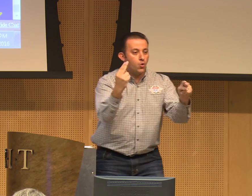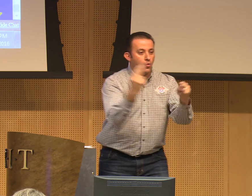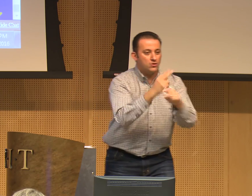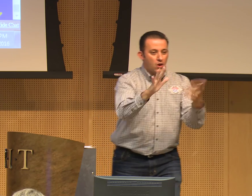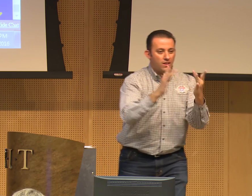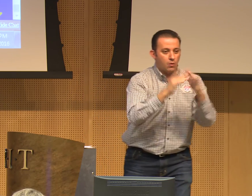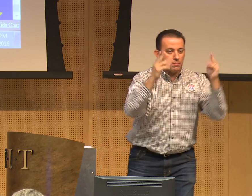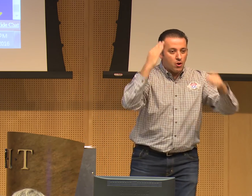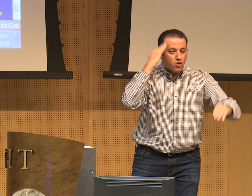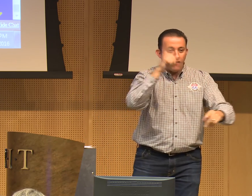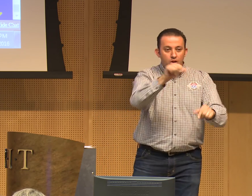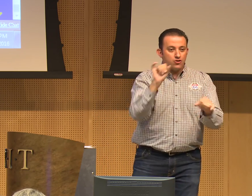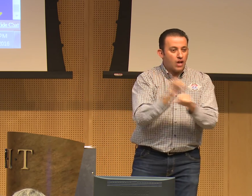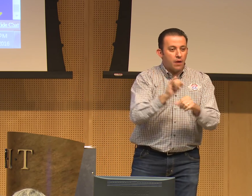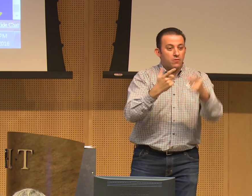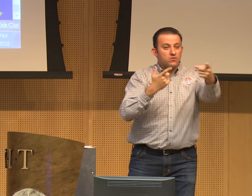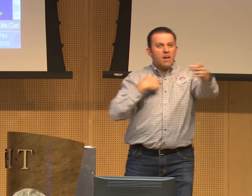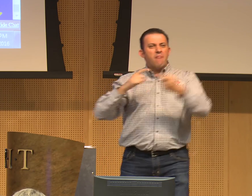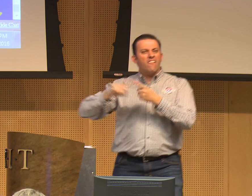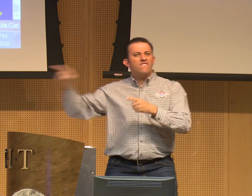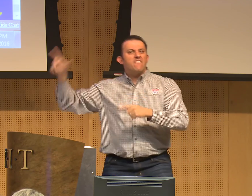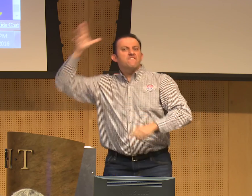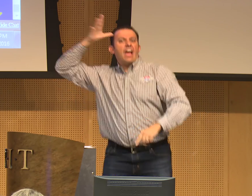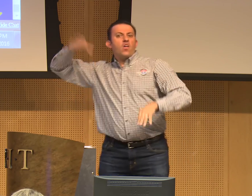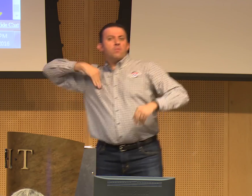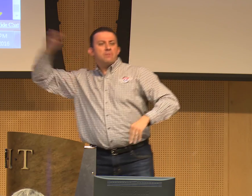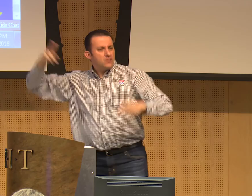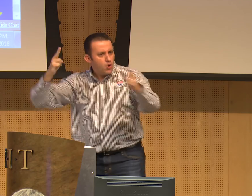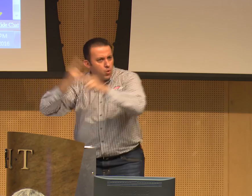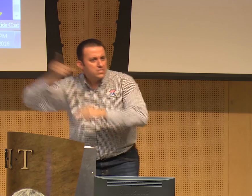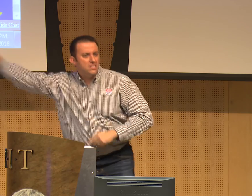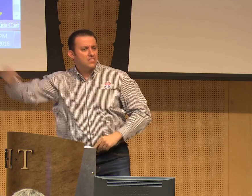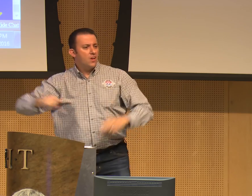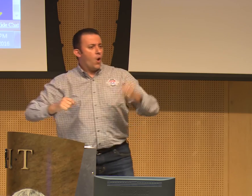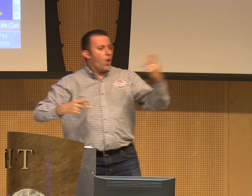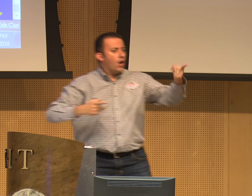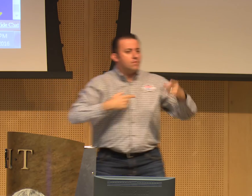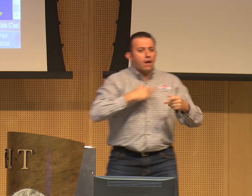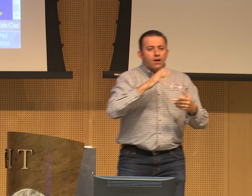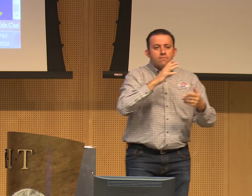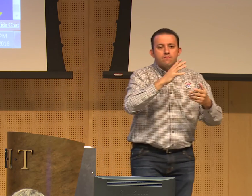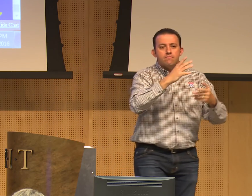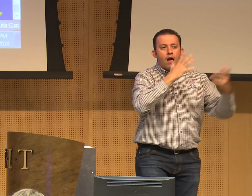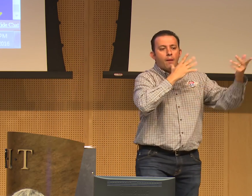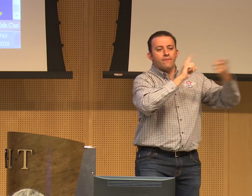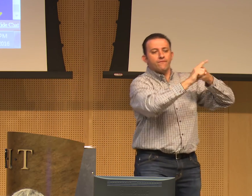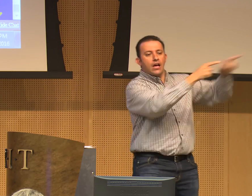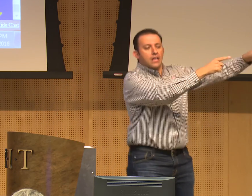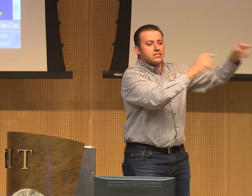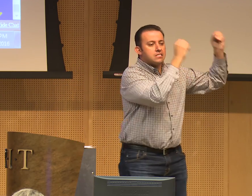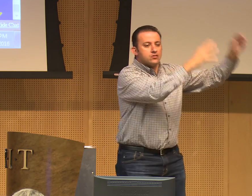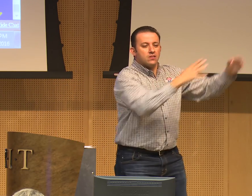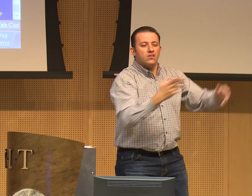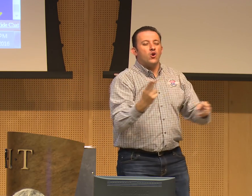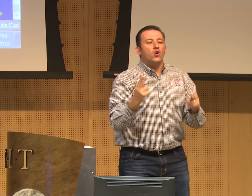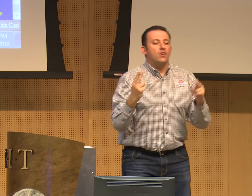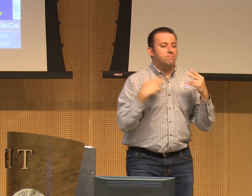knowing the right people to leverage at the right time. You know, you've got to use your parents or your father's friends or your mom's friends or your teachers.